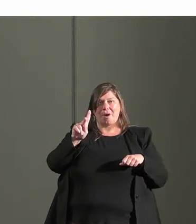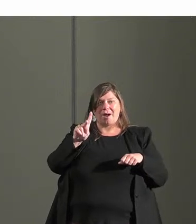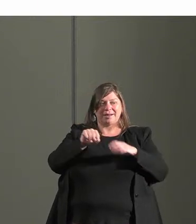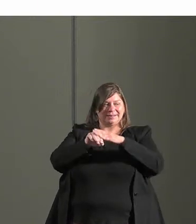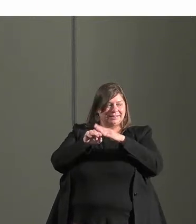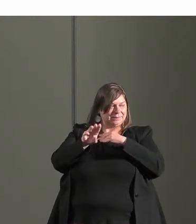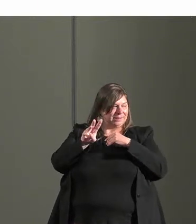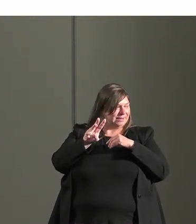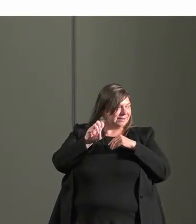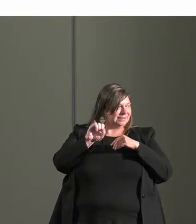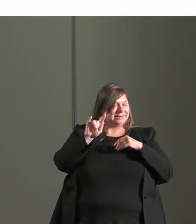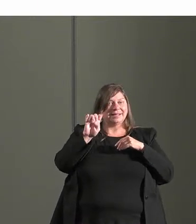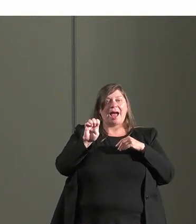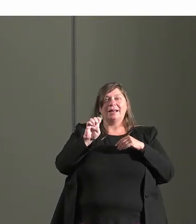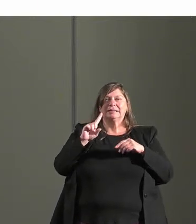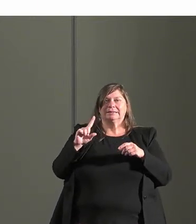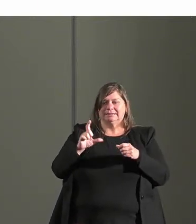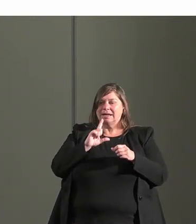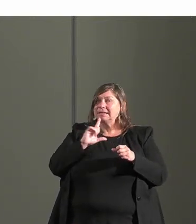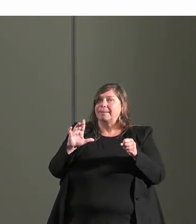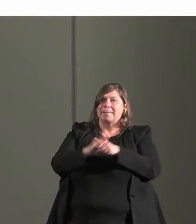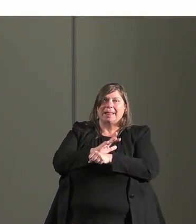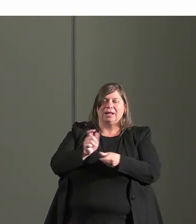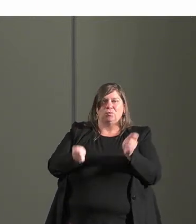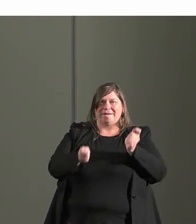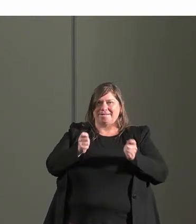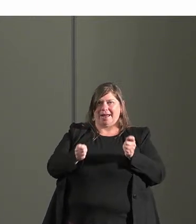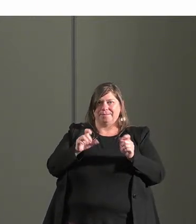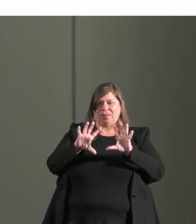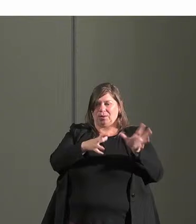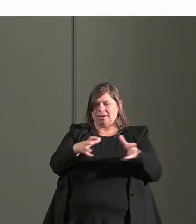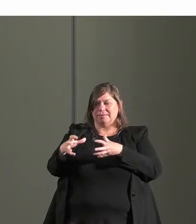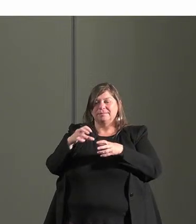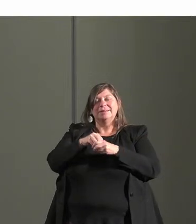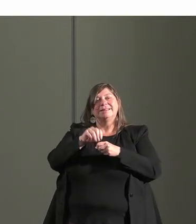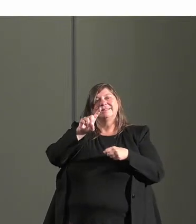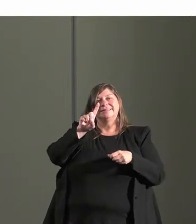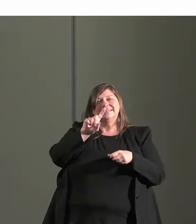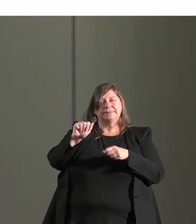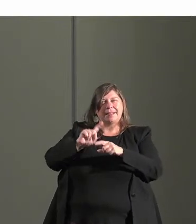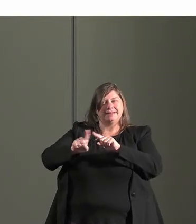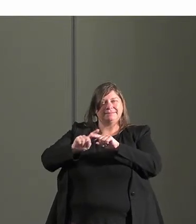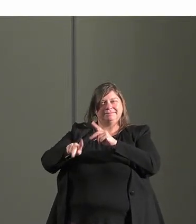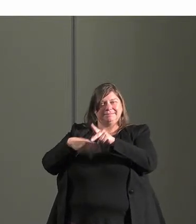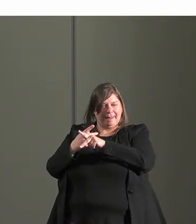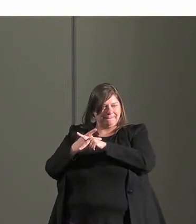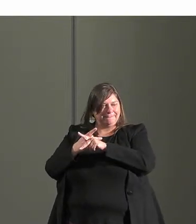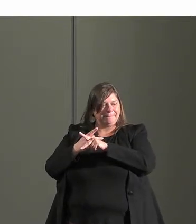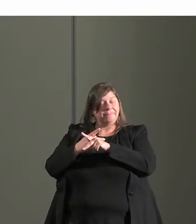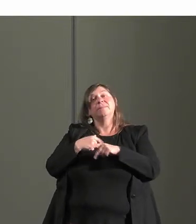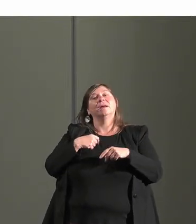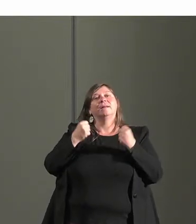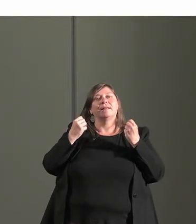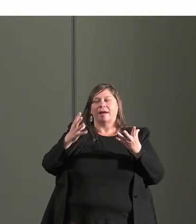Chrome and Chrome OS sites. Chrome Book accessibility site is revamp. You will see the categories for different